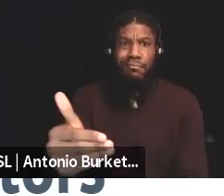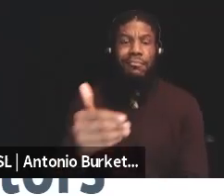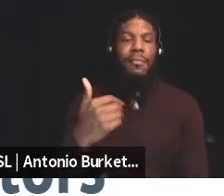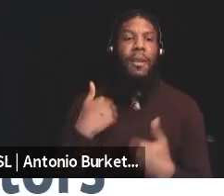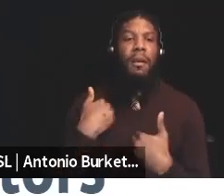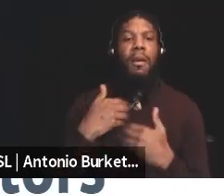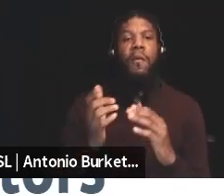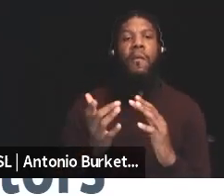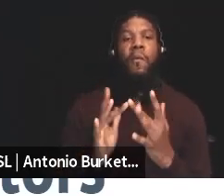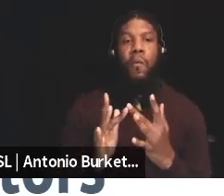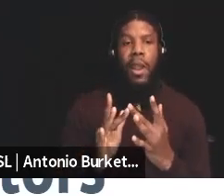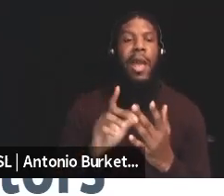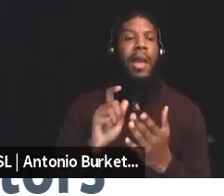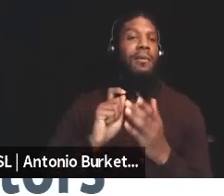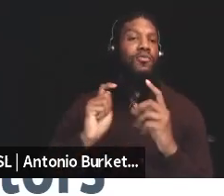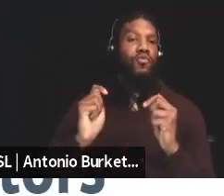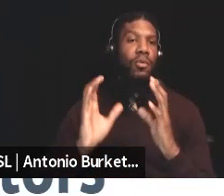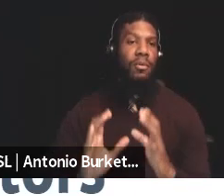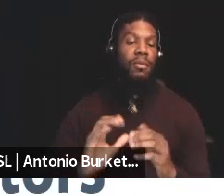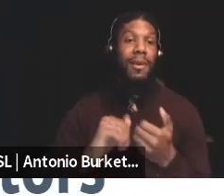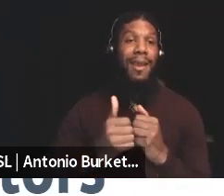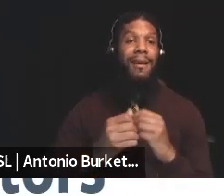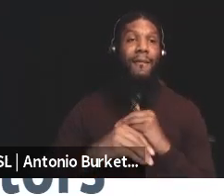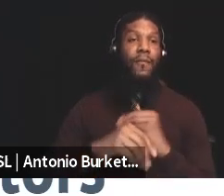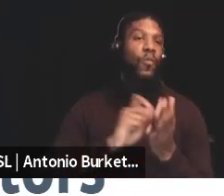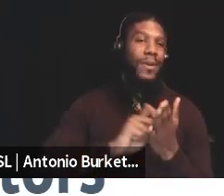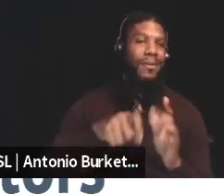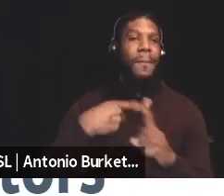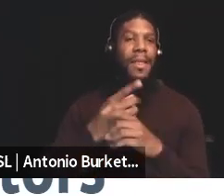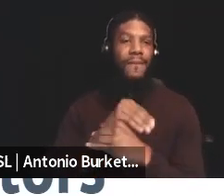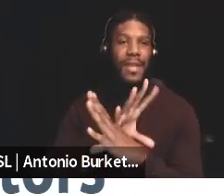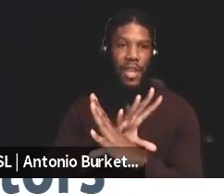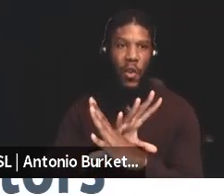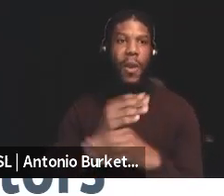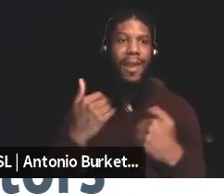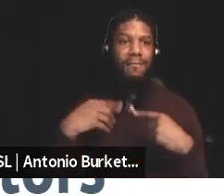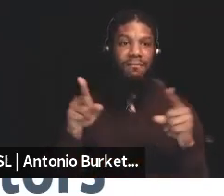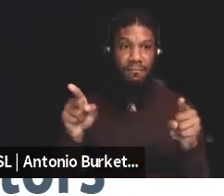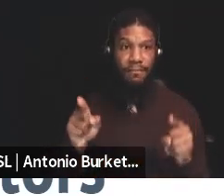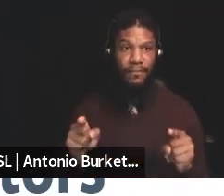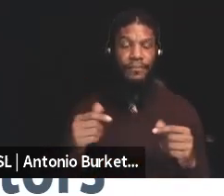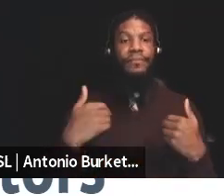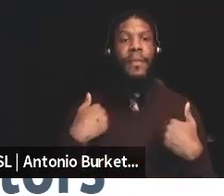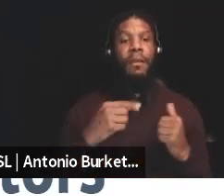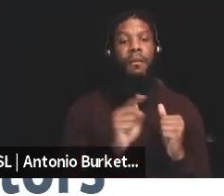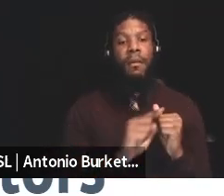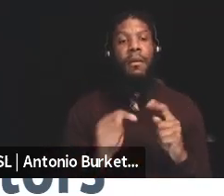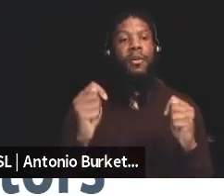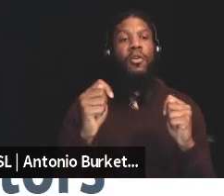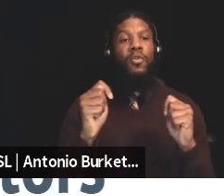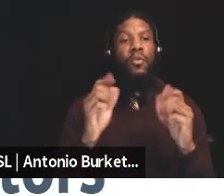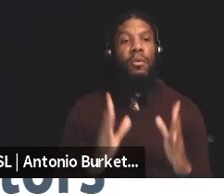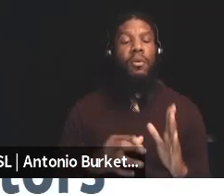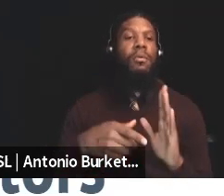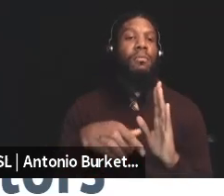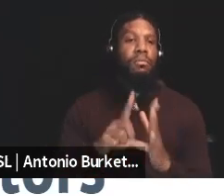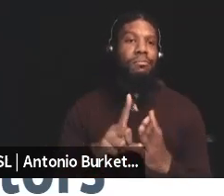and in video, and we have the tutors review those every semester. It's a really good way for them to